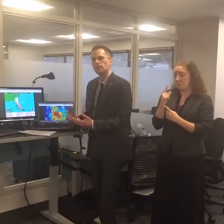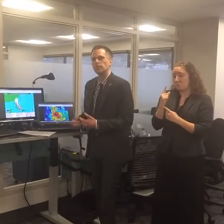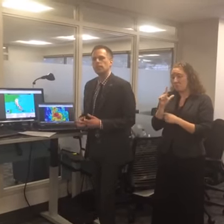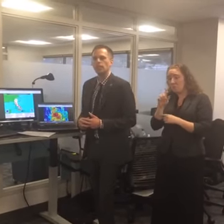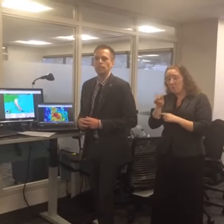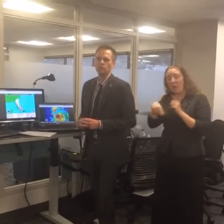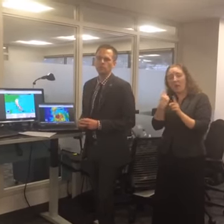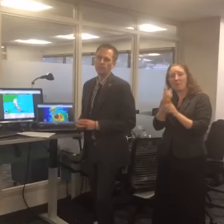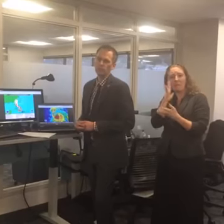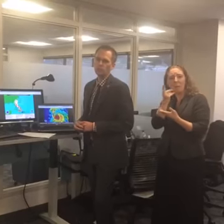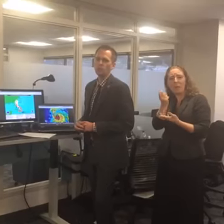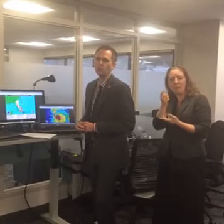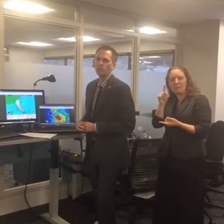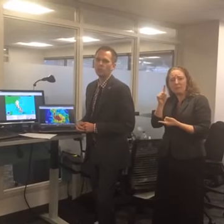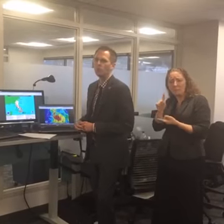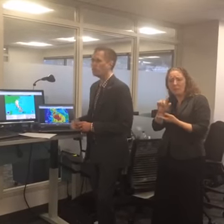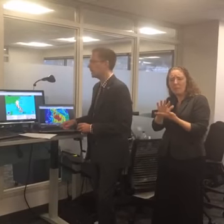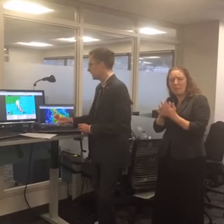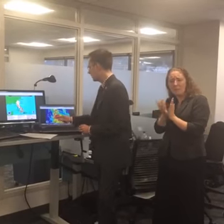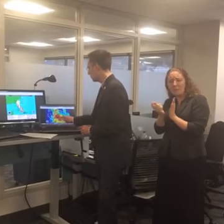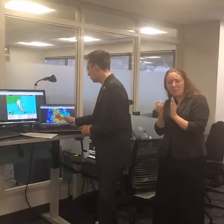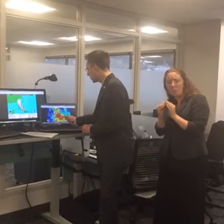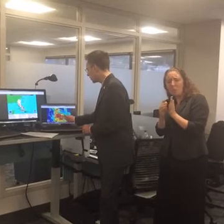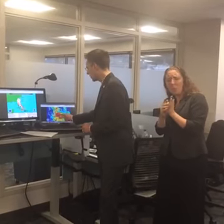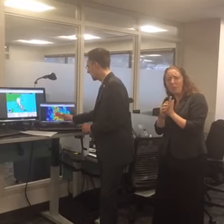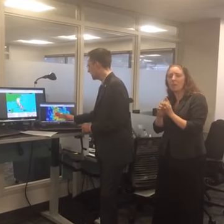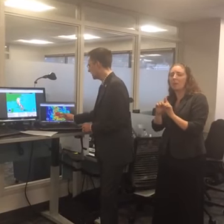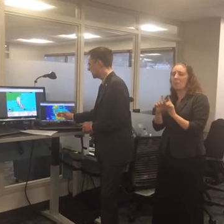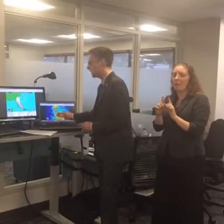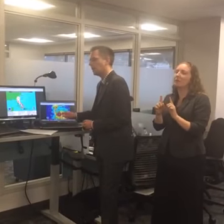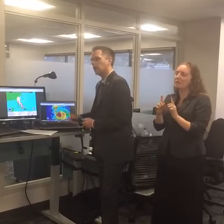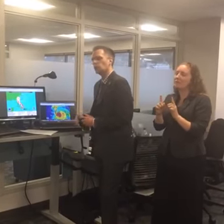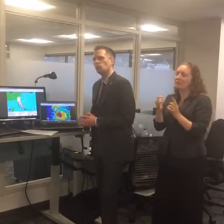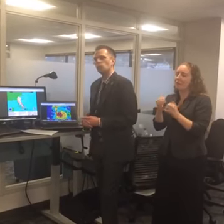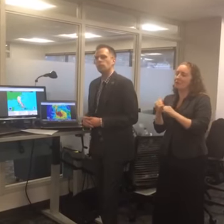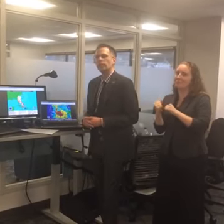to see the indications the the storm is starting to get reorganized in there and will most